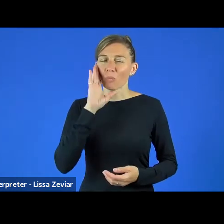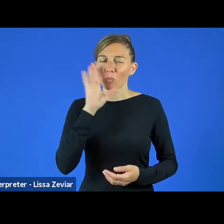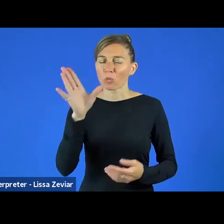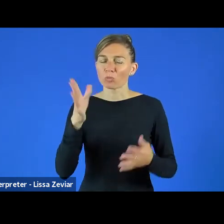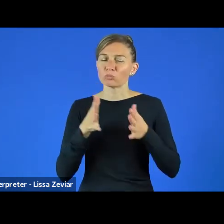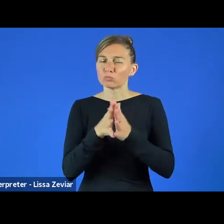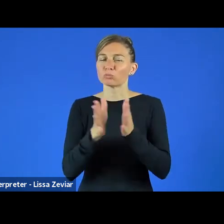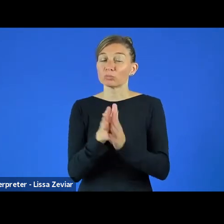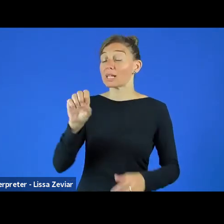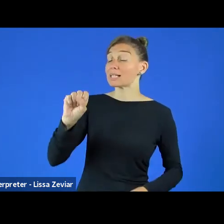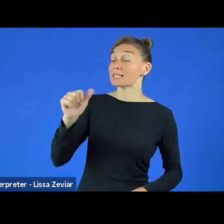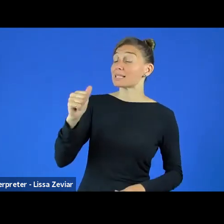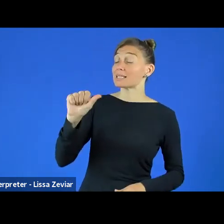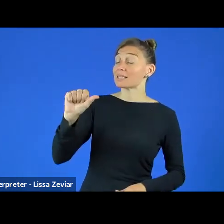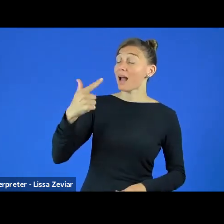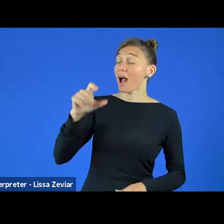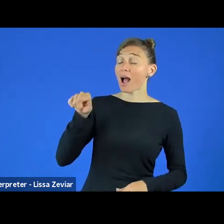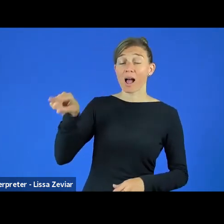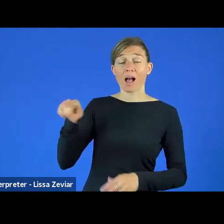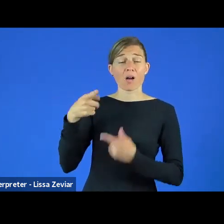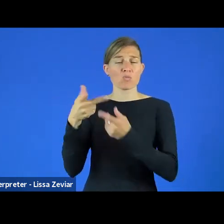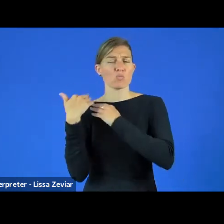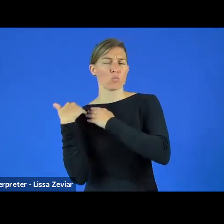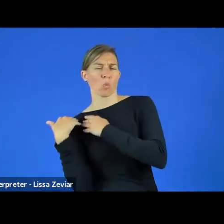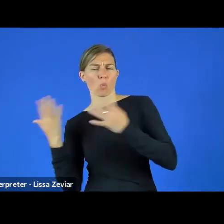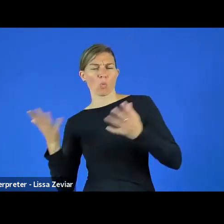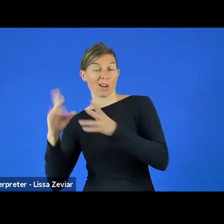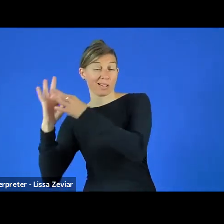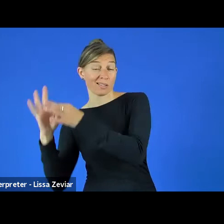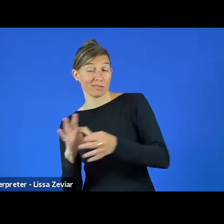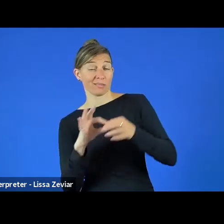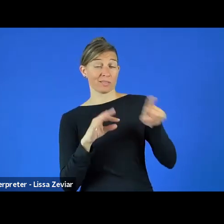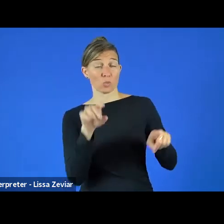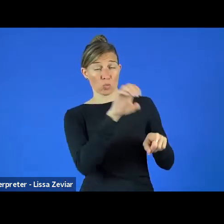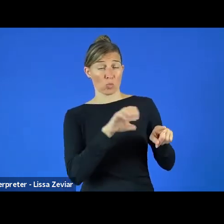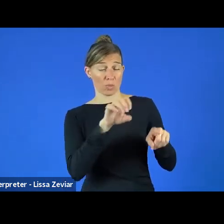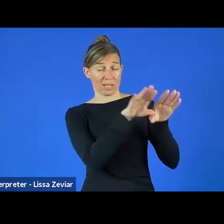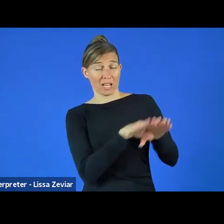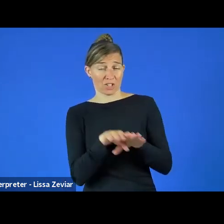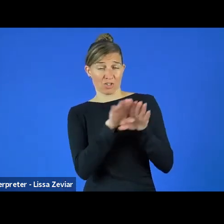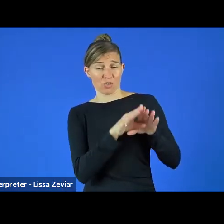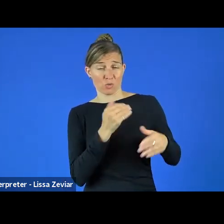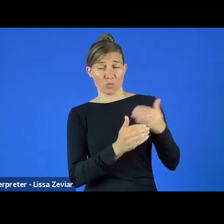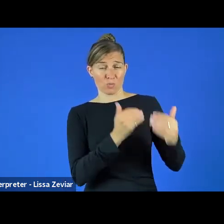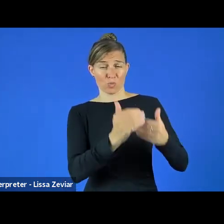within the process of European standardisation, and how SAGA can support the development